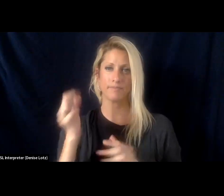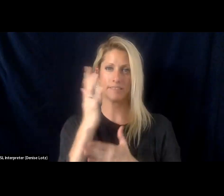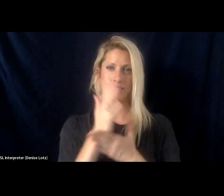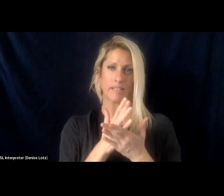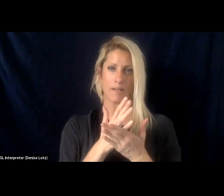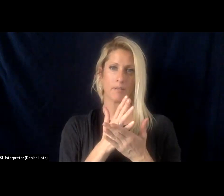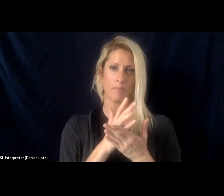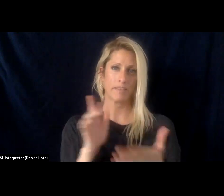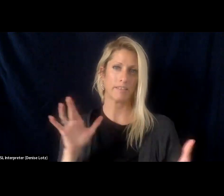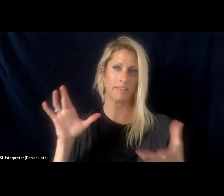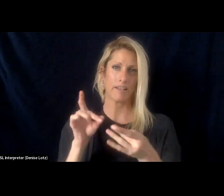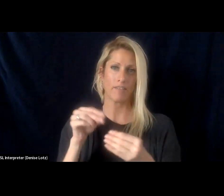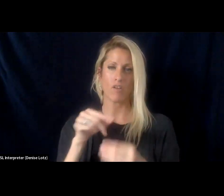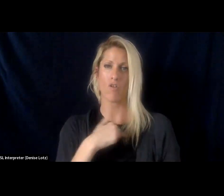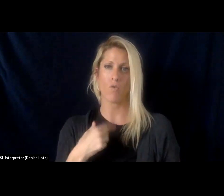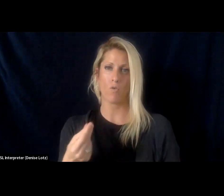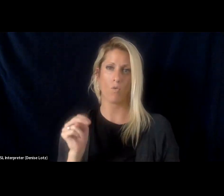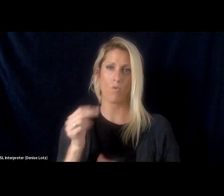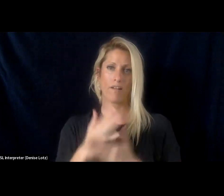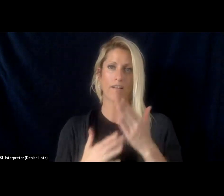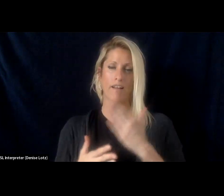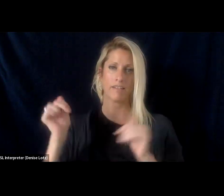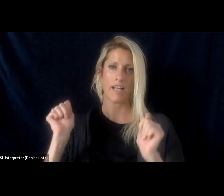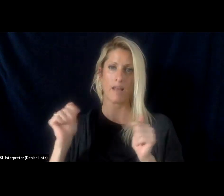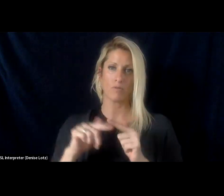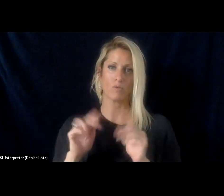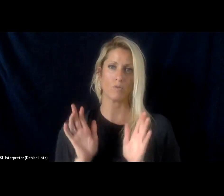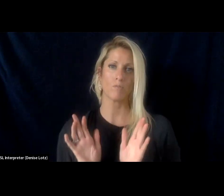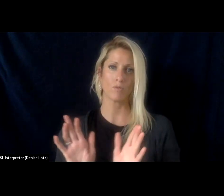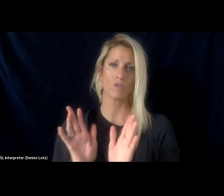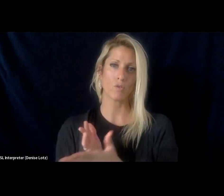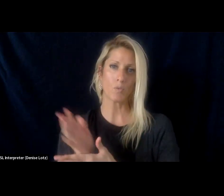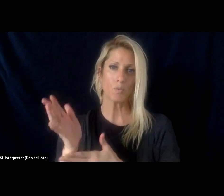of connectivity in our own hands, and we're able to push through the pandemic fast forward